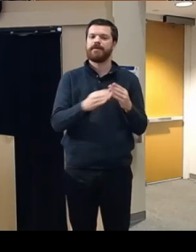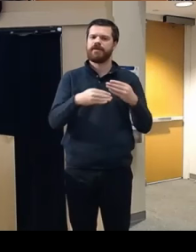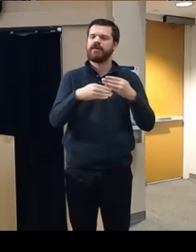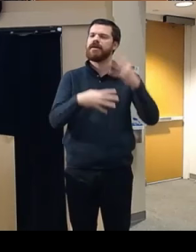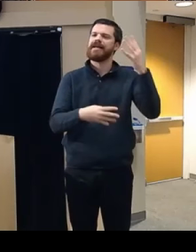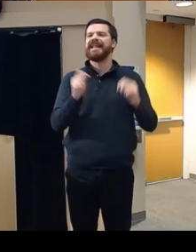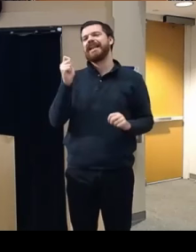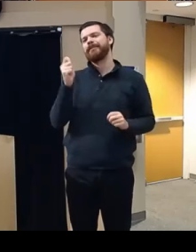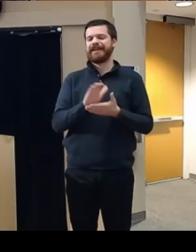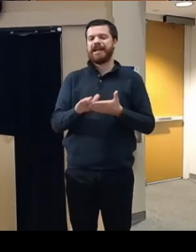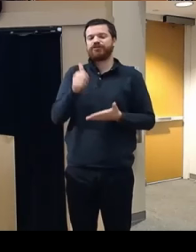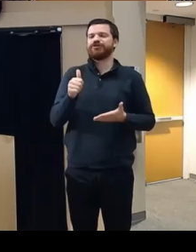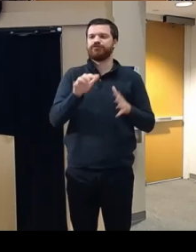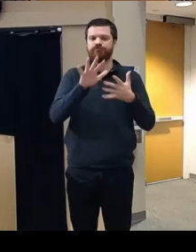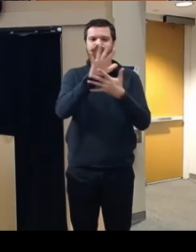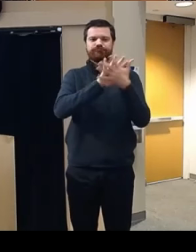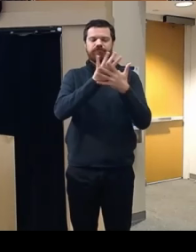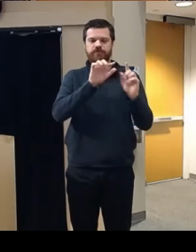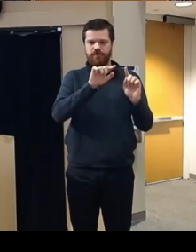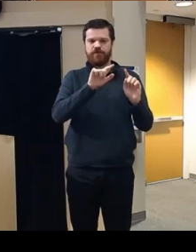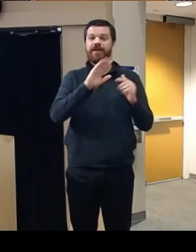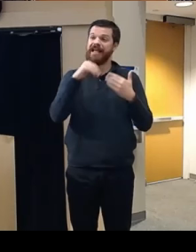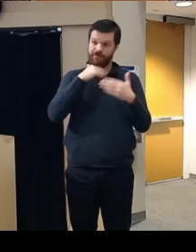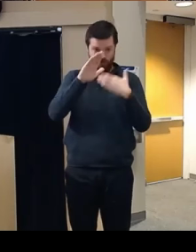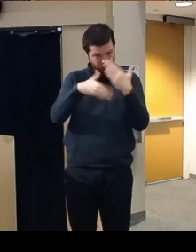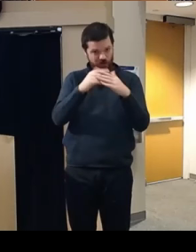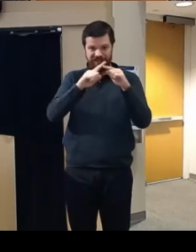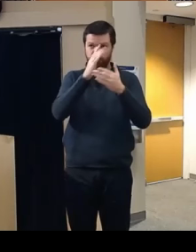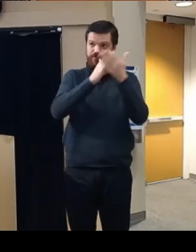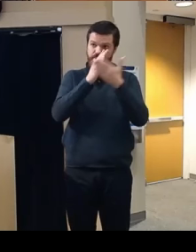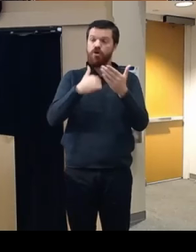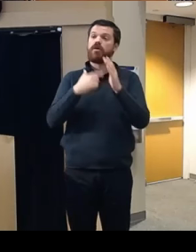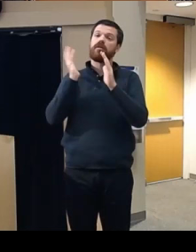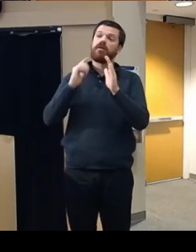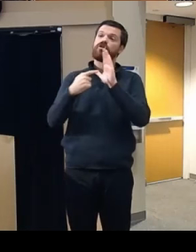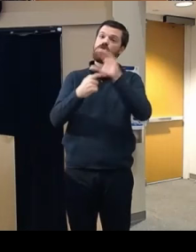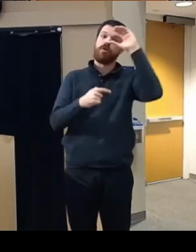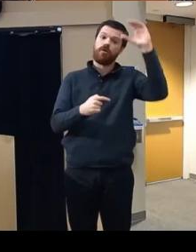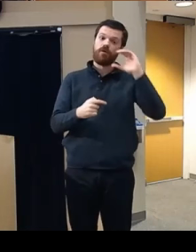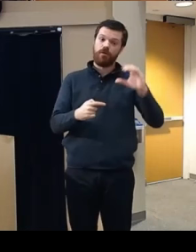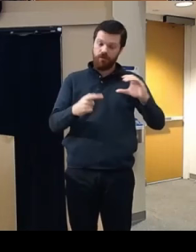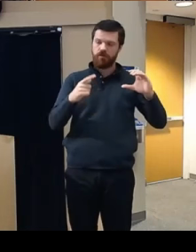nicer format um but has all of the components that I had showed on the left hand side including that